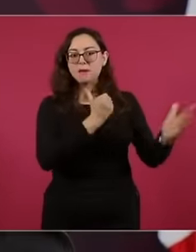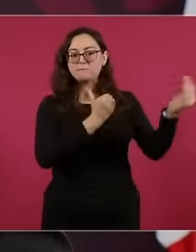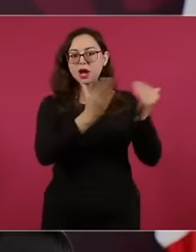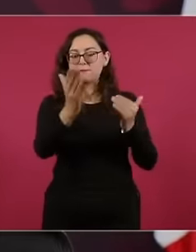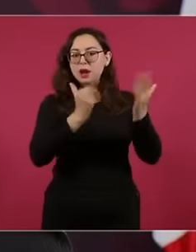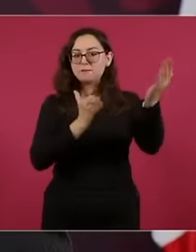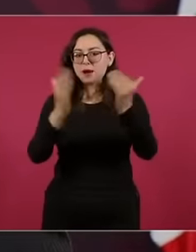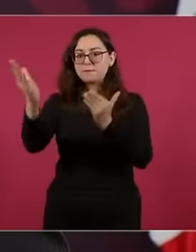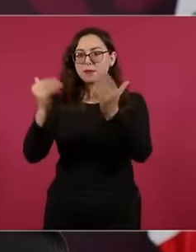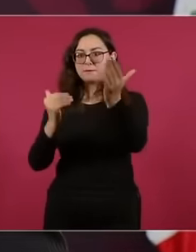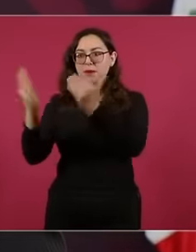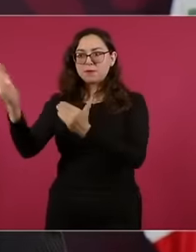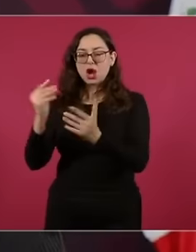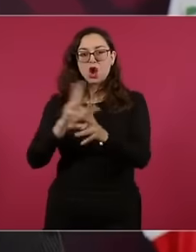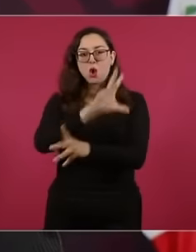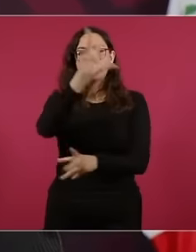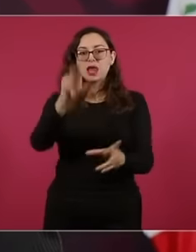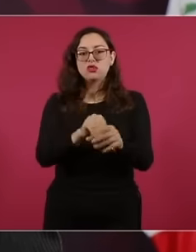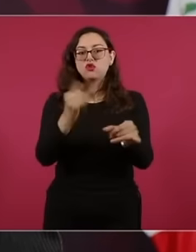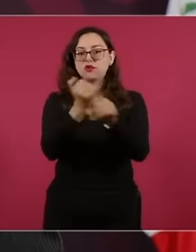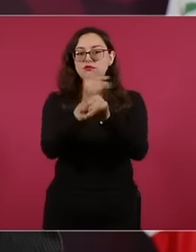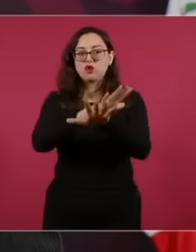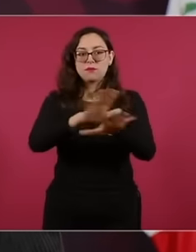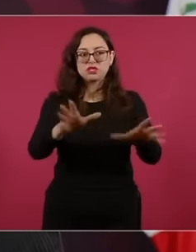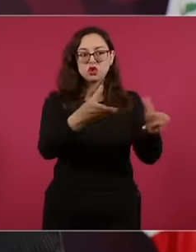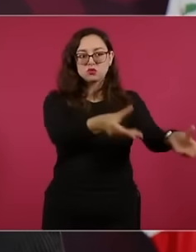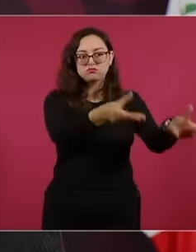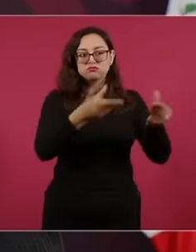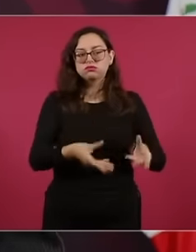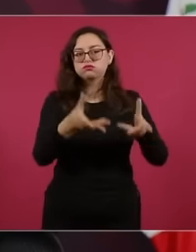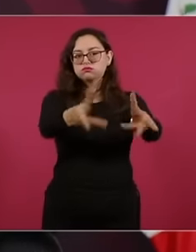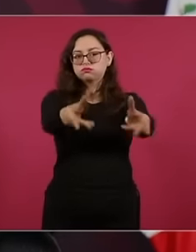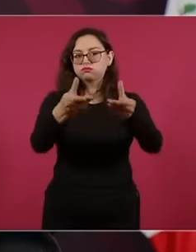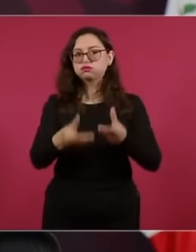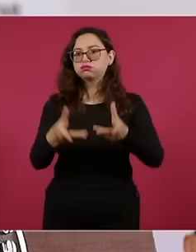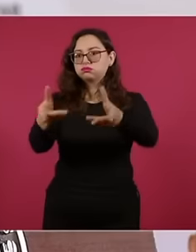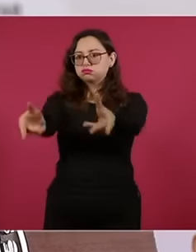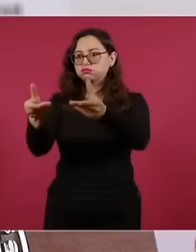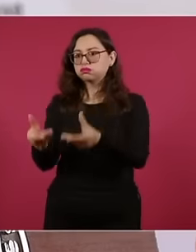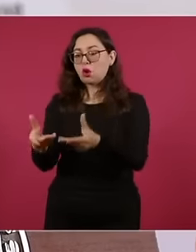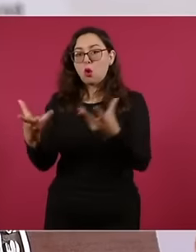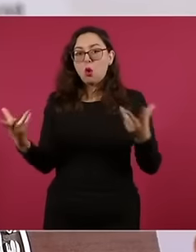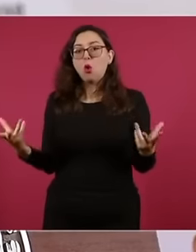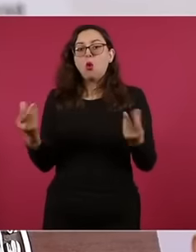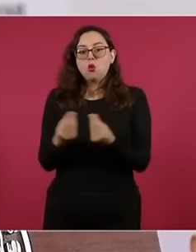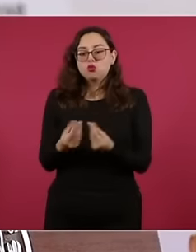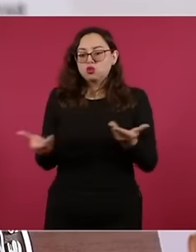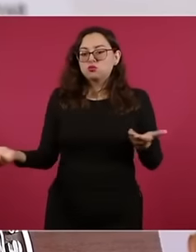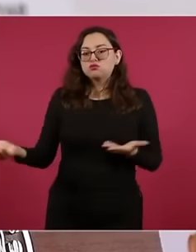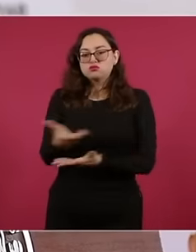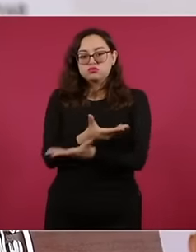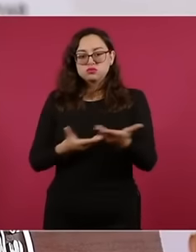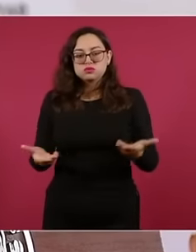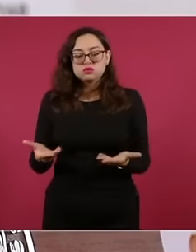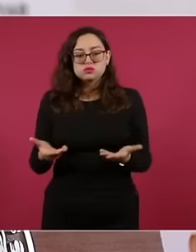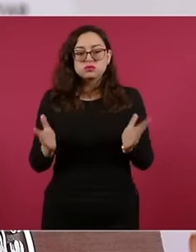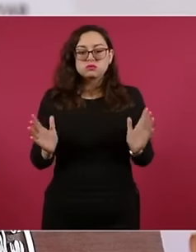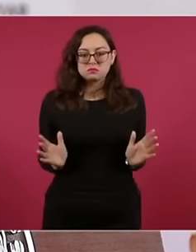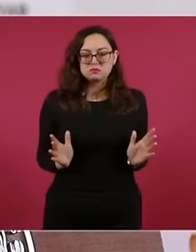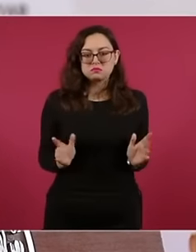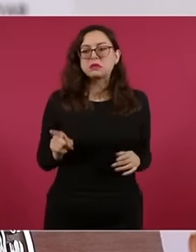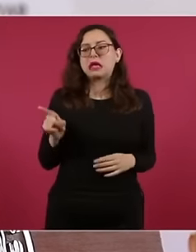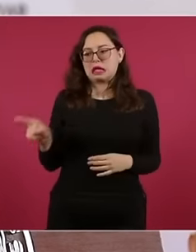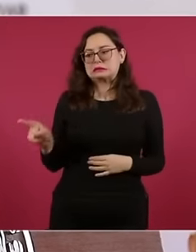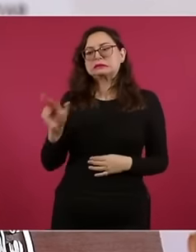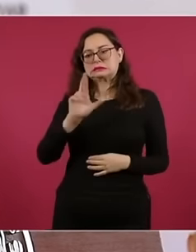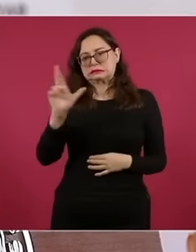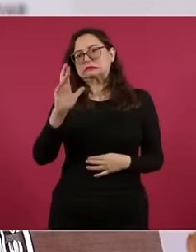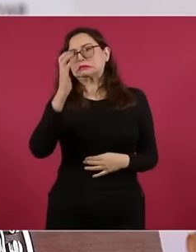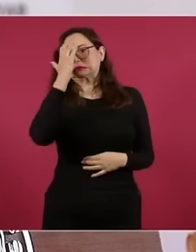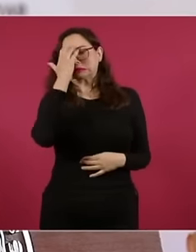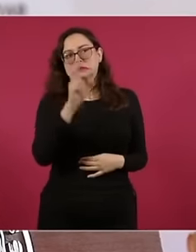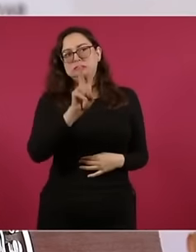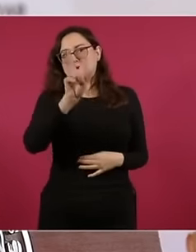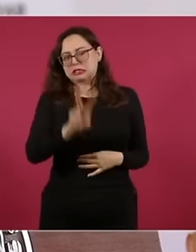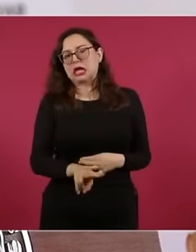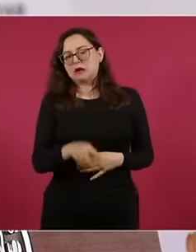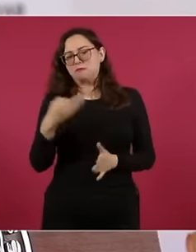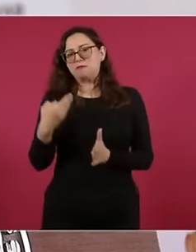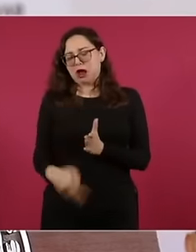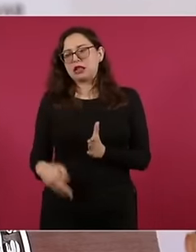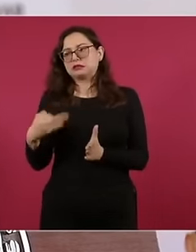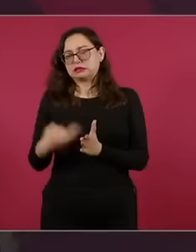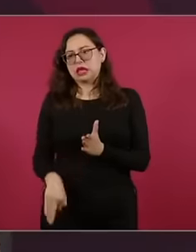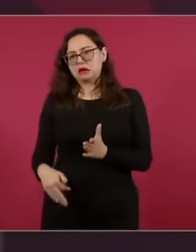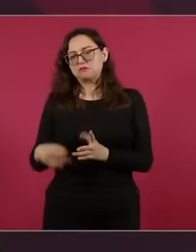to hand over the information they possess. He recognizes that they do not have all the records because